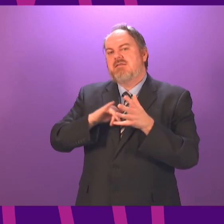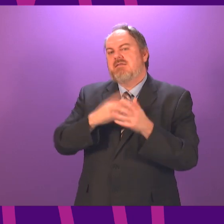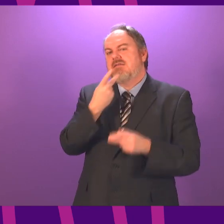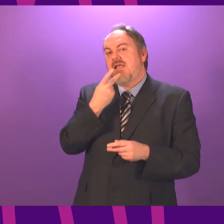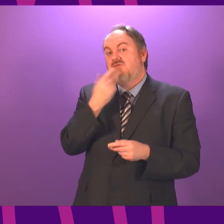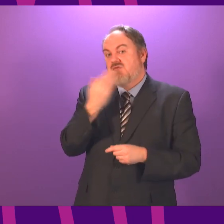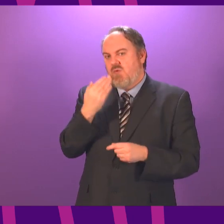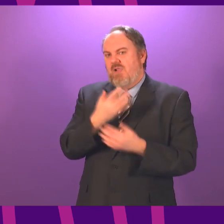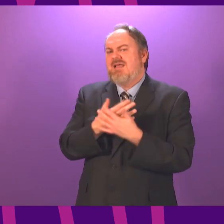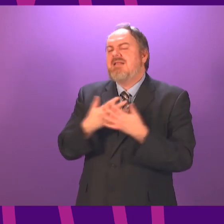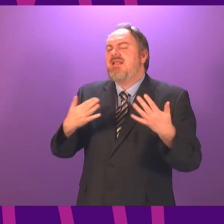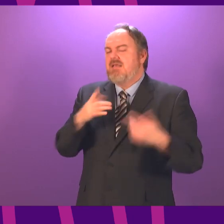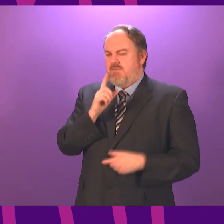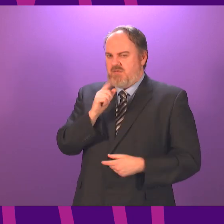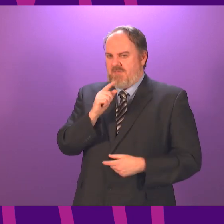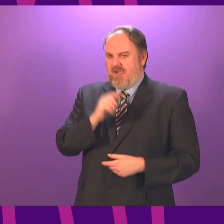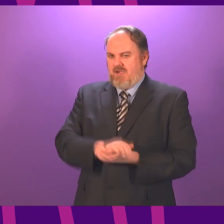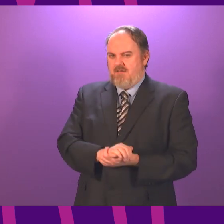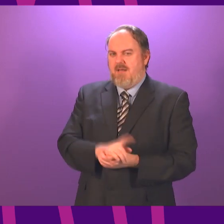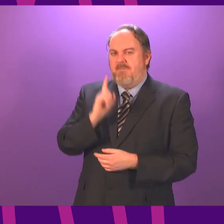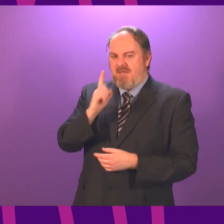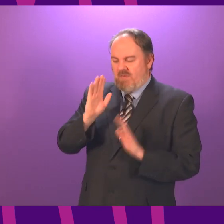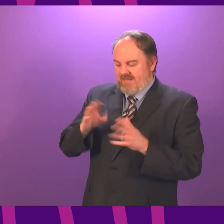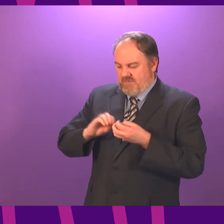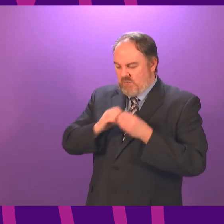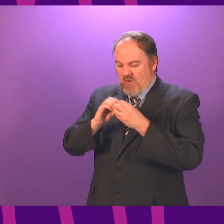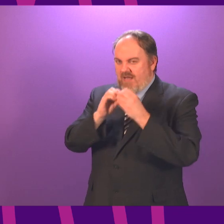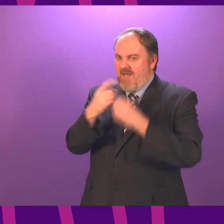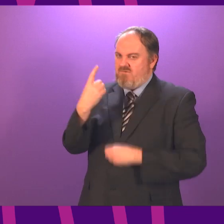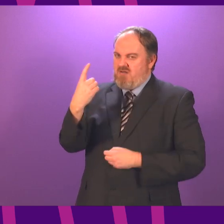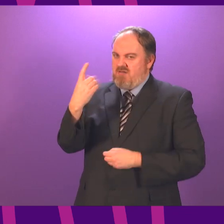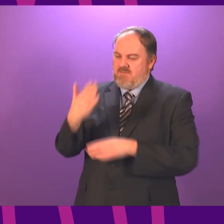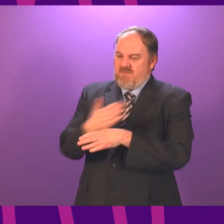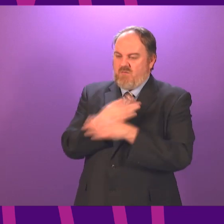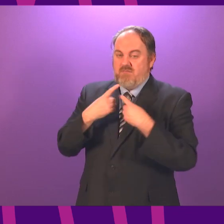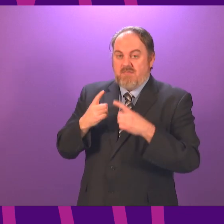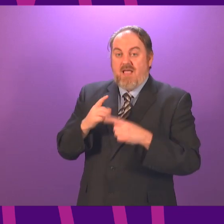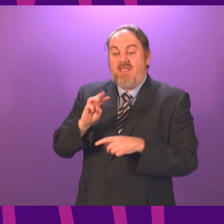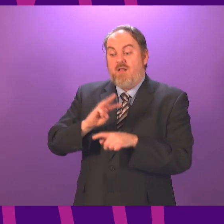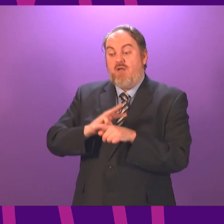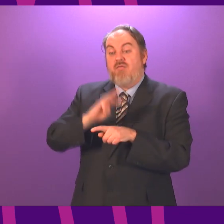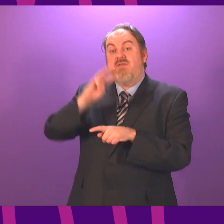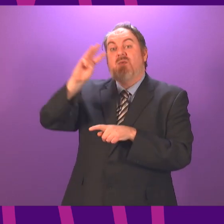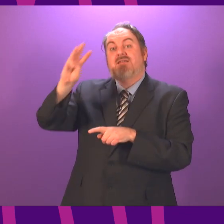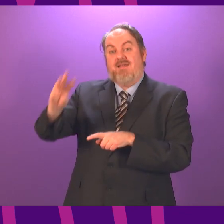have some further work to do before we can set that out in more detail. The final phase